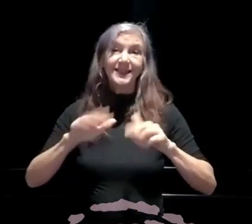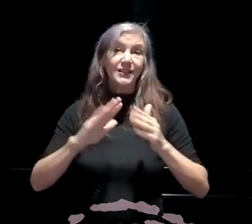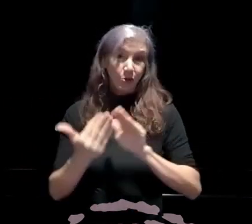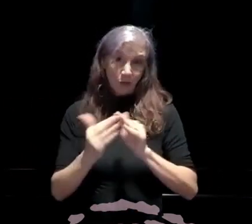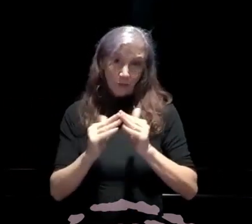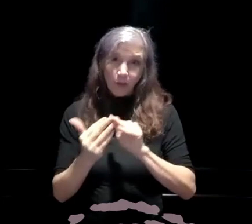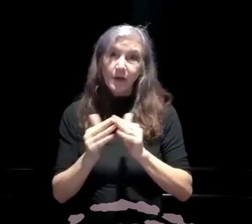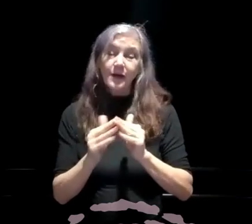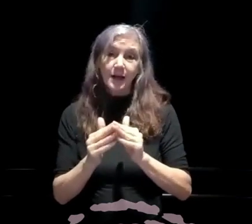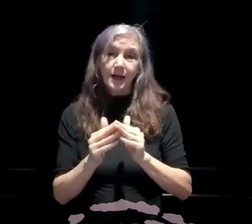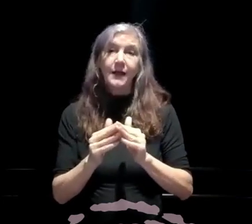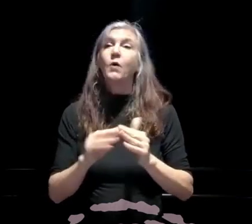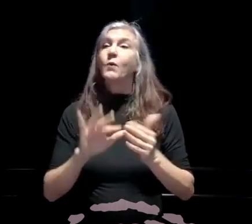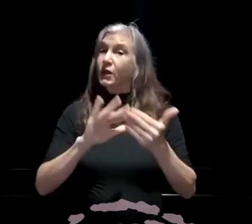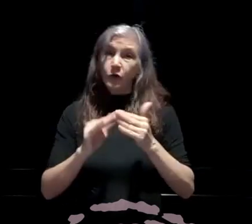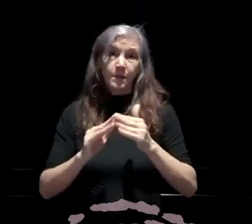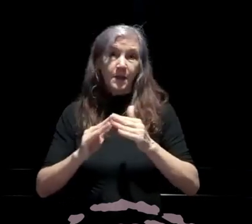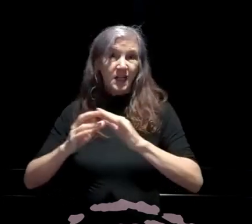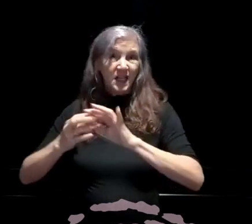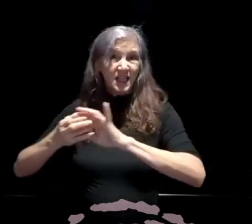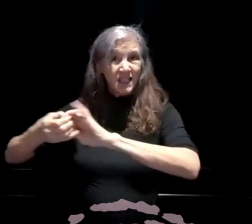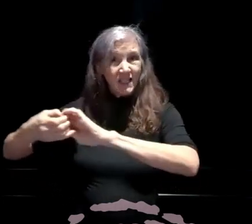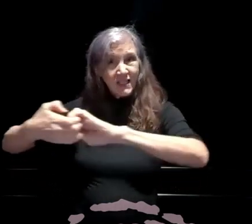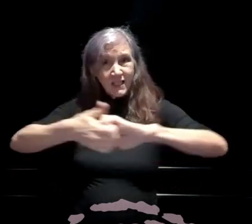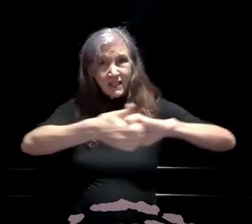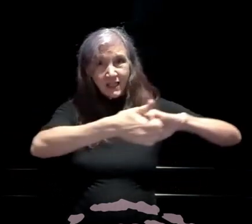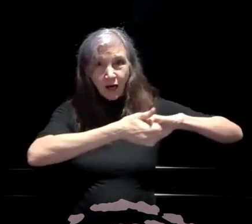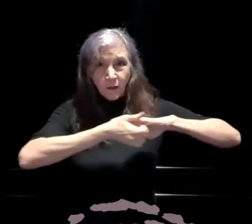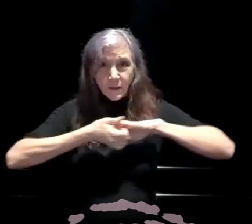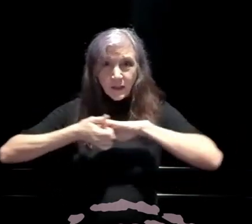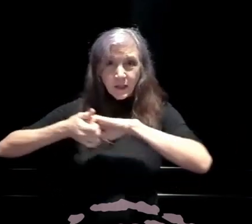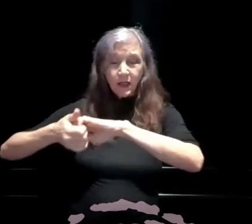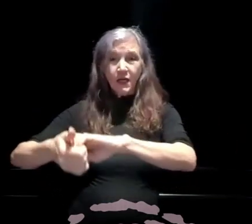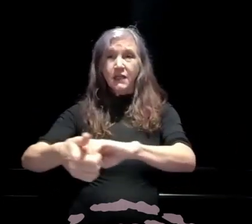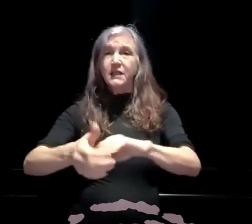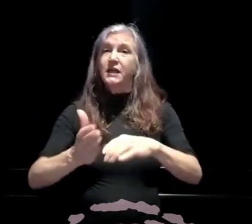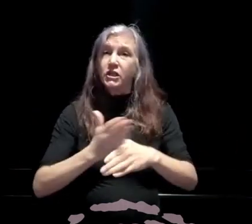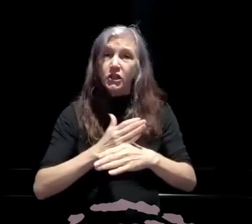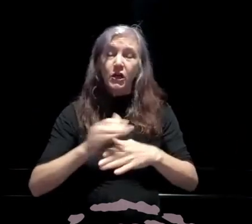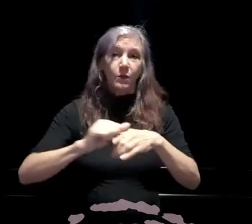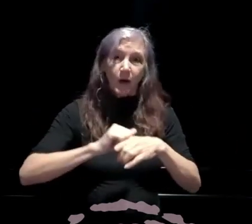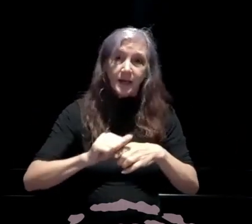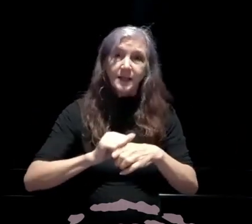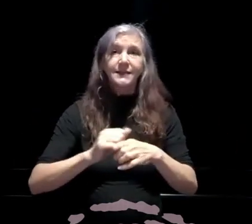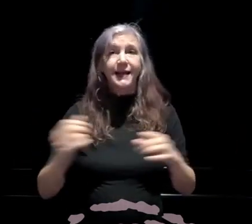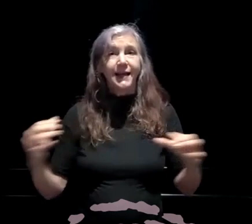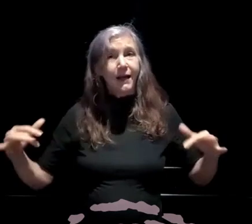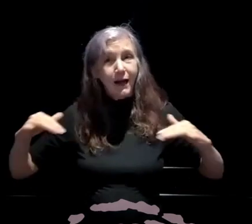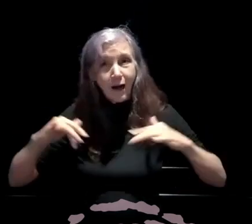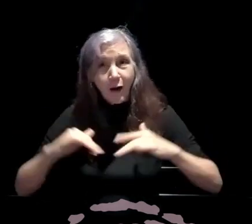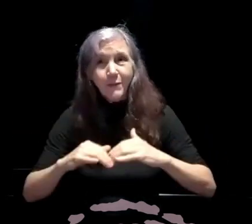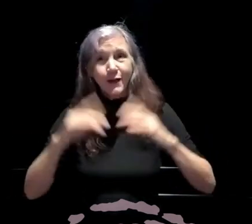And when communities come together and share in this practice, they come together in a celebration like we're doing here tonight.